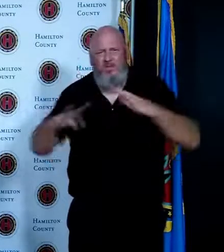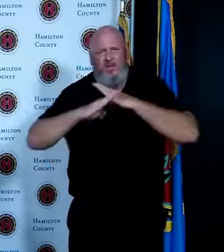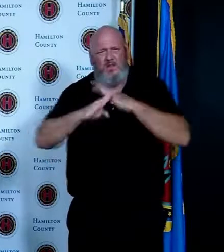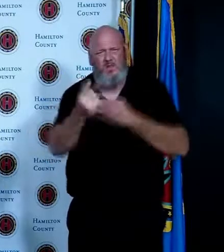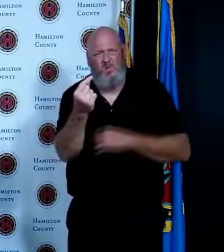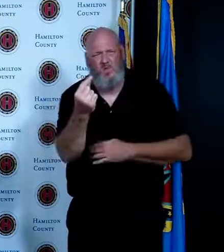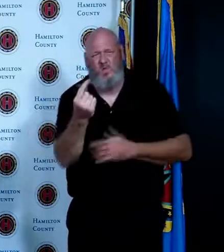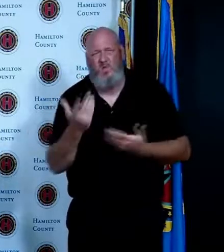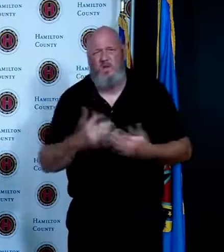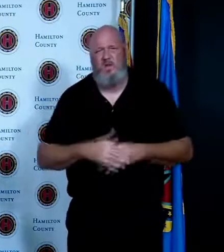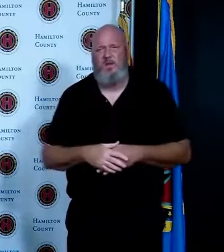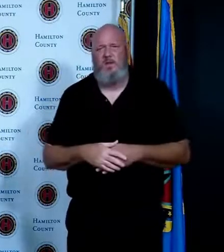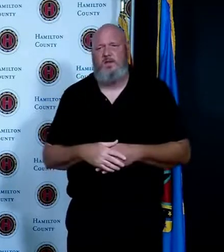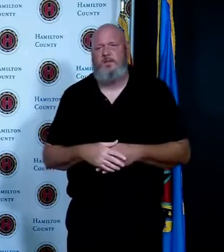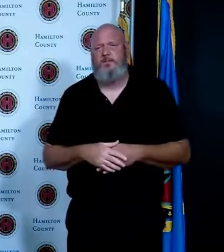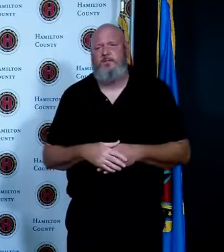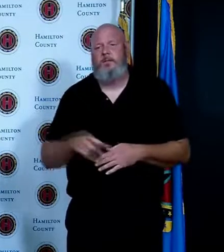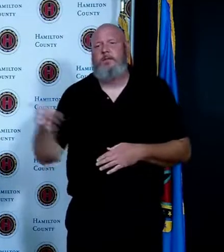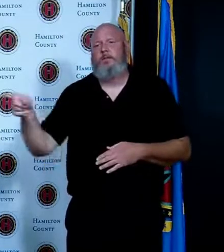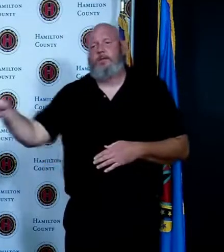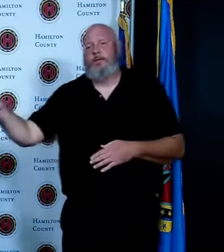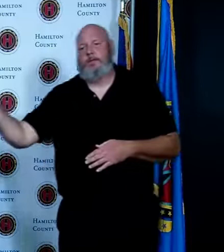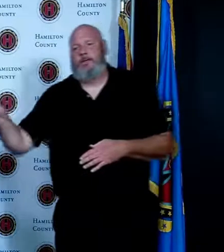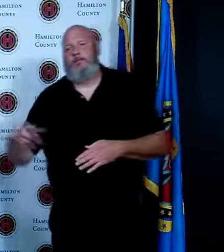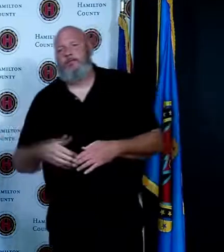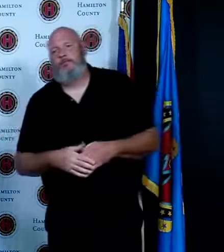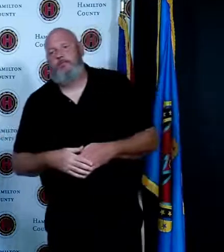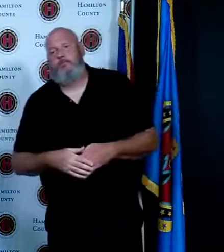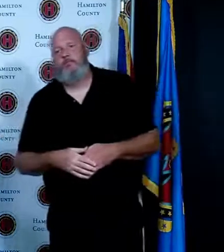know generally speaking the message that I've been sharing in Commissioner